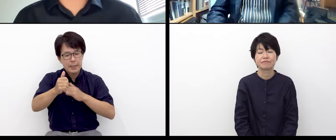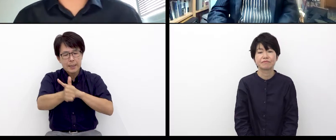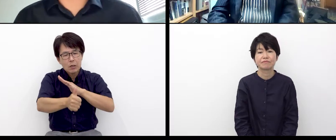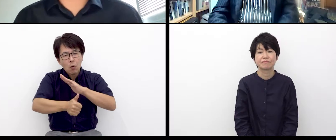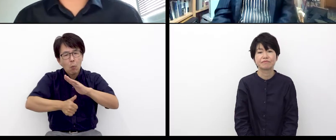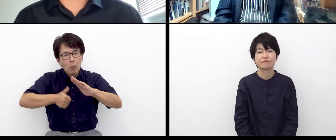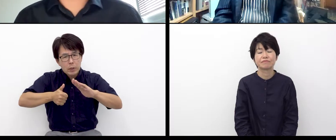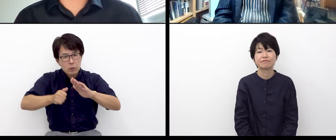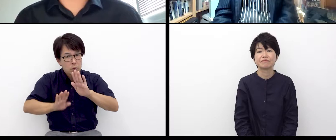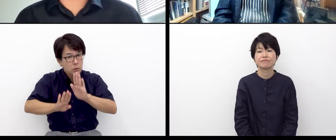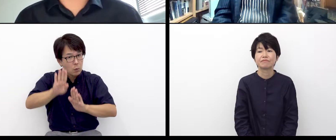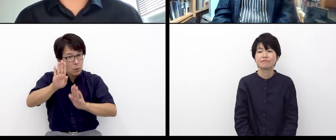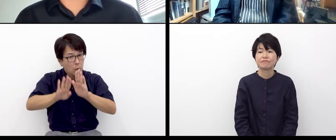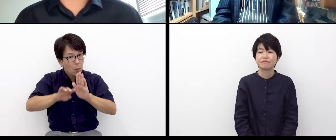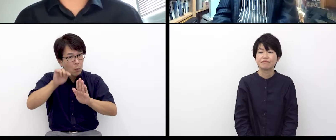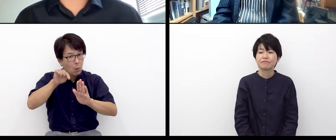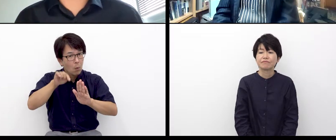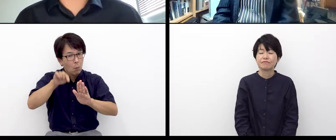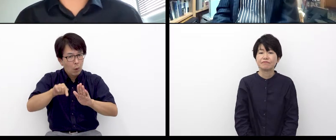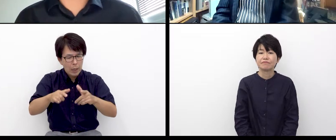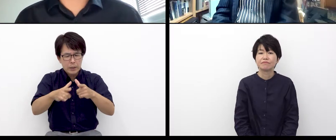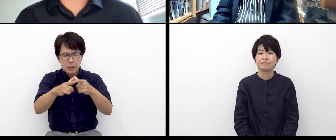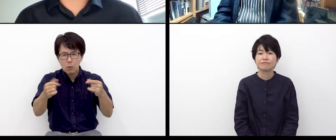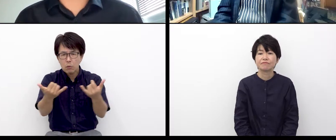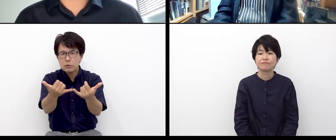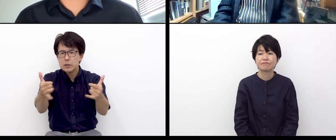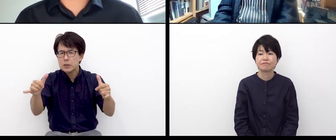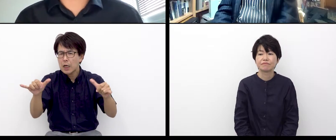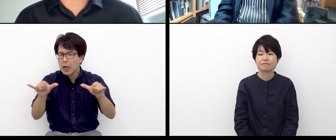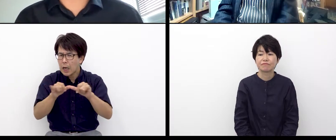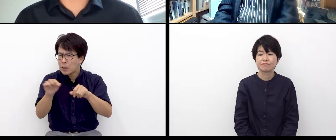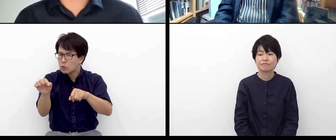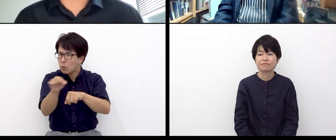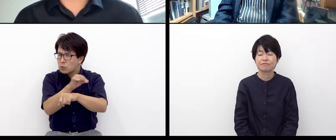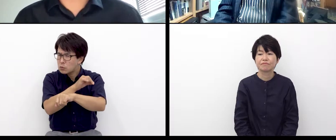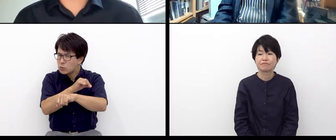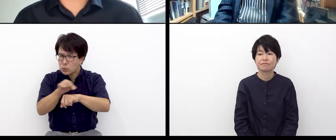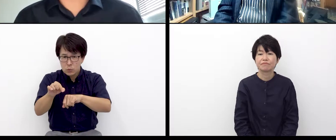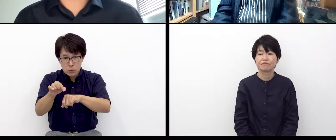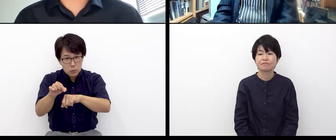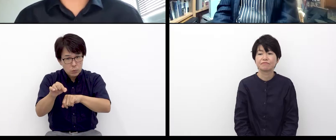that we have people in such a “hikikmori” condition?